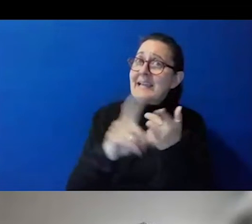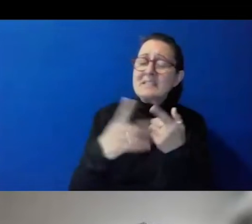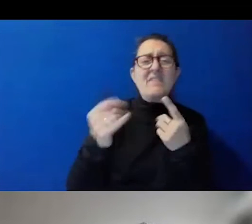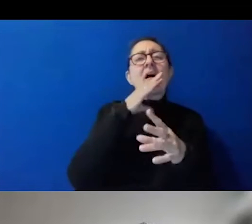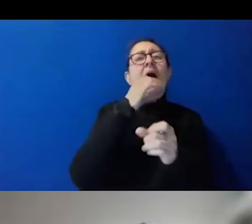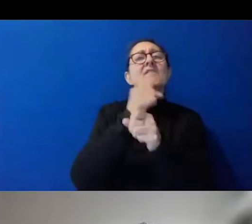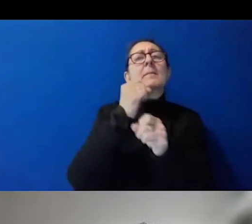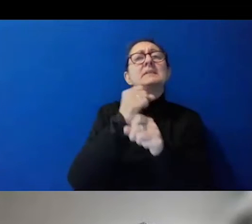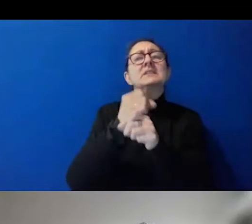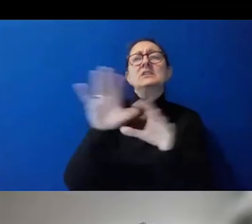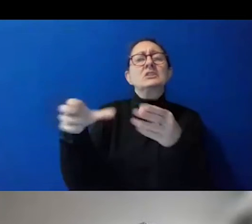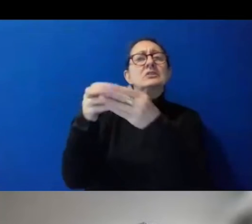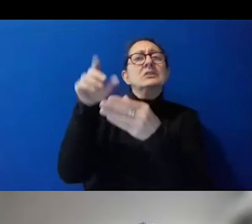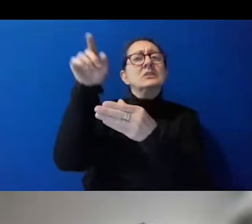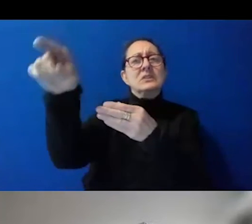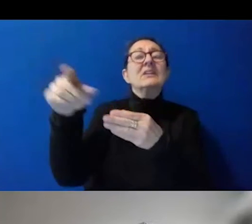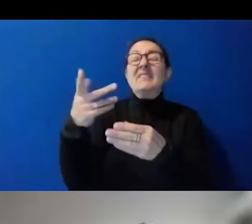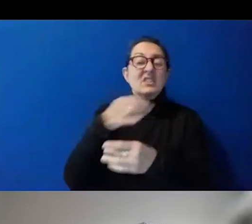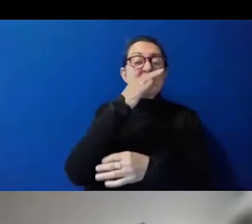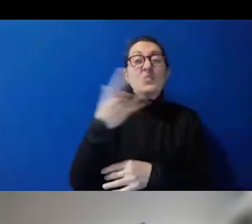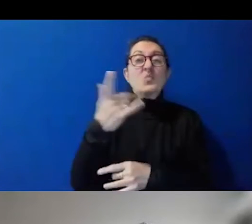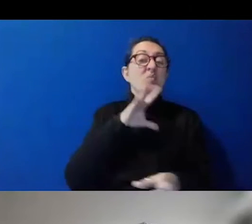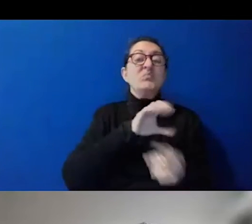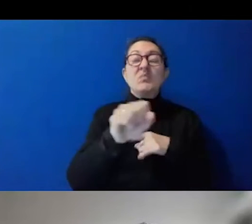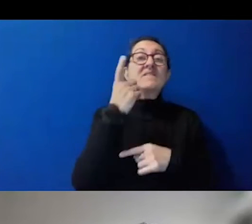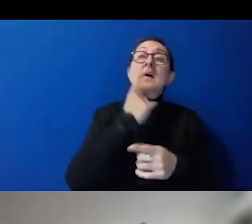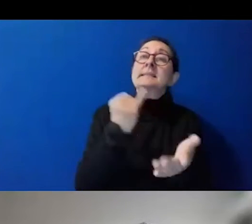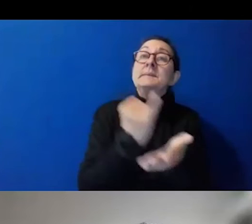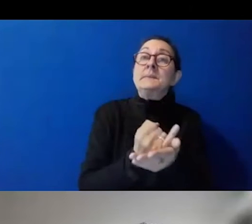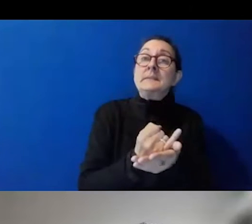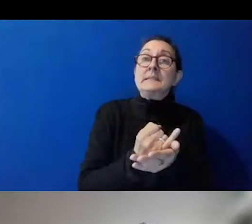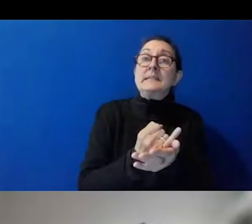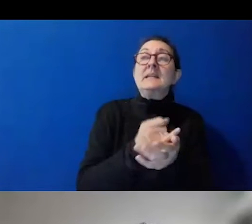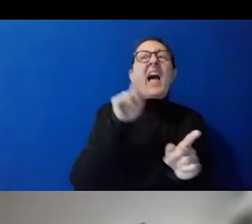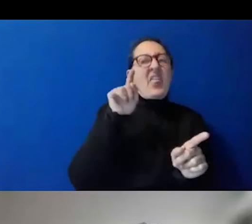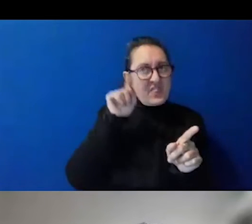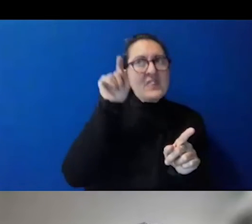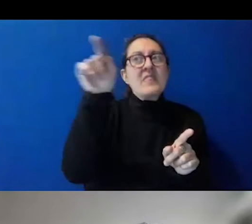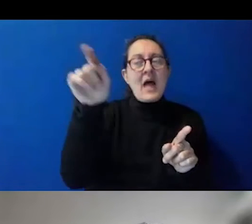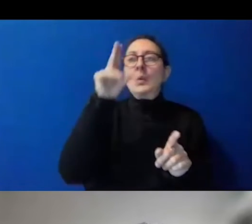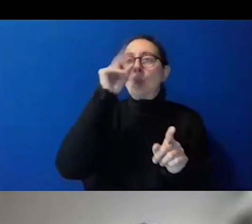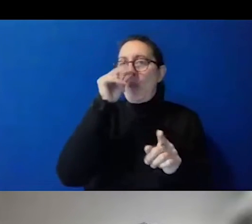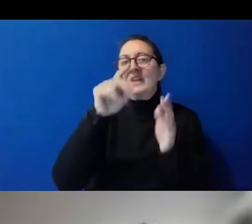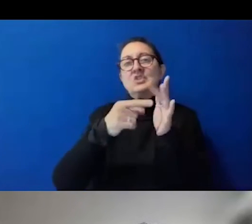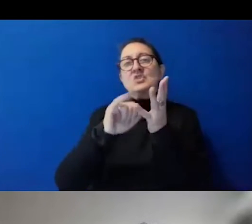are been found guilty of offenses they are the essential services that can refer children for